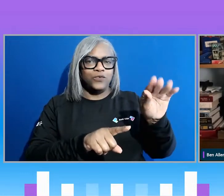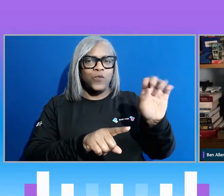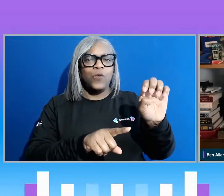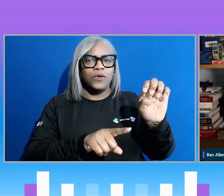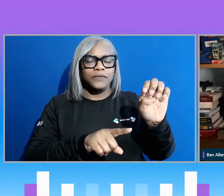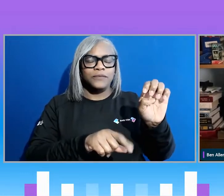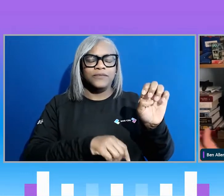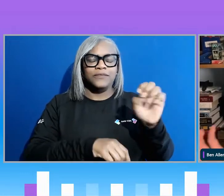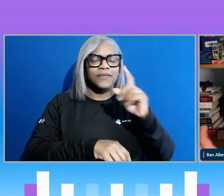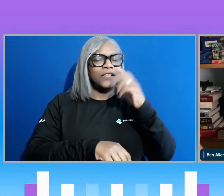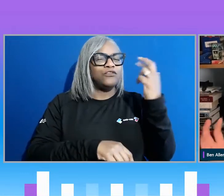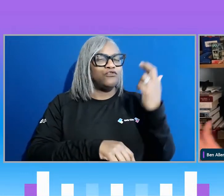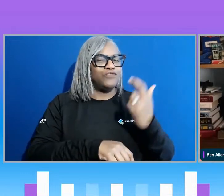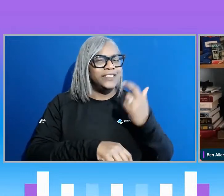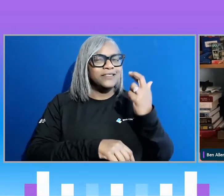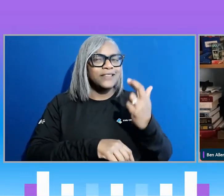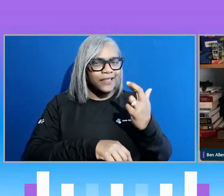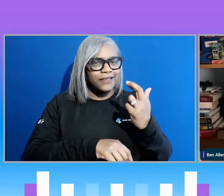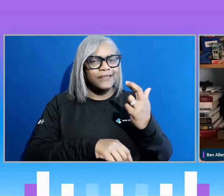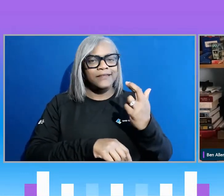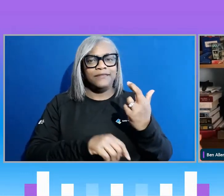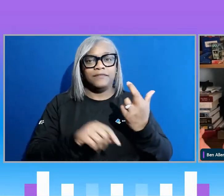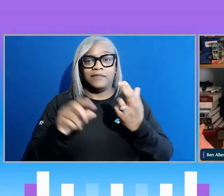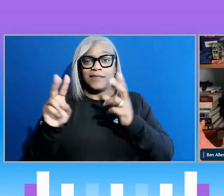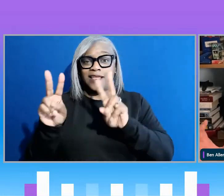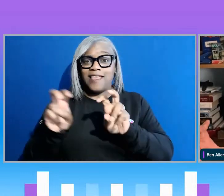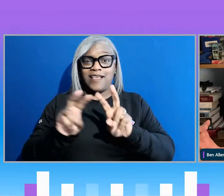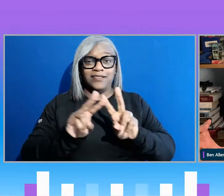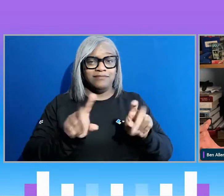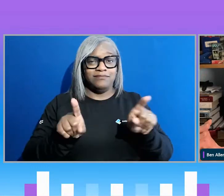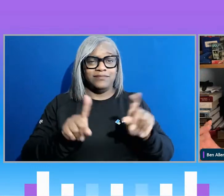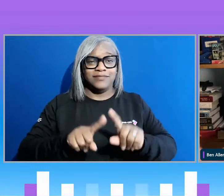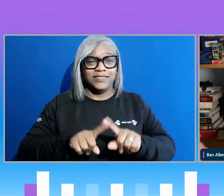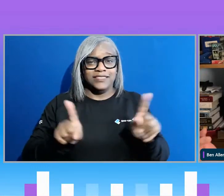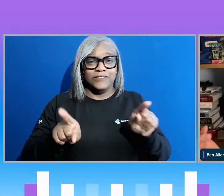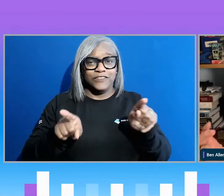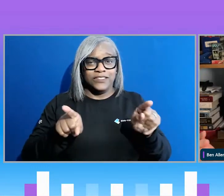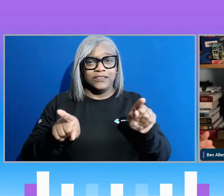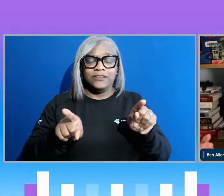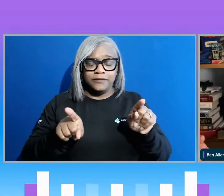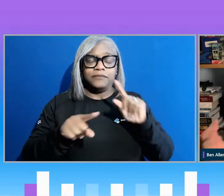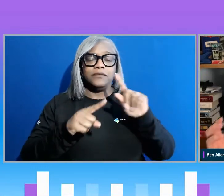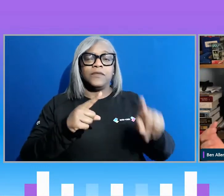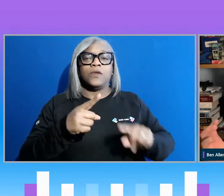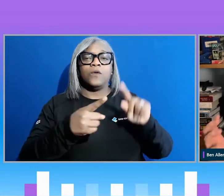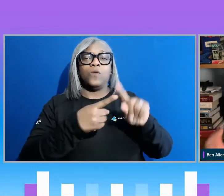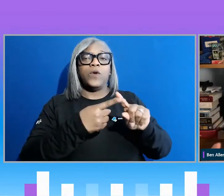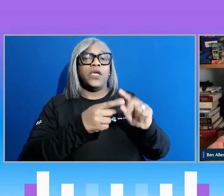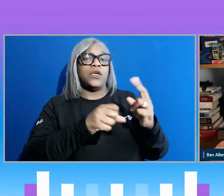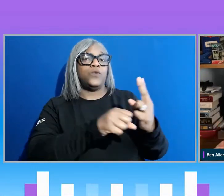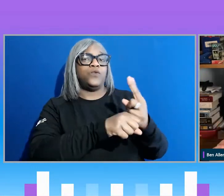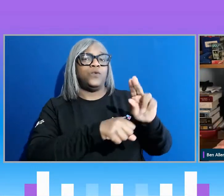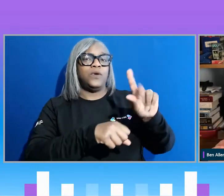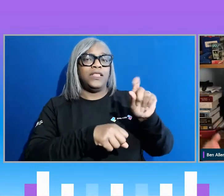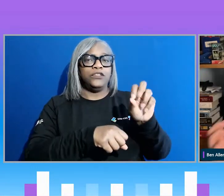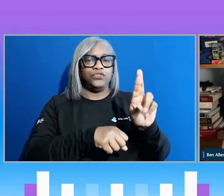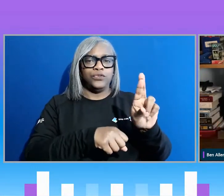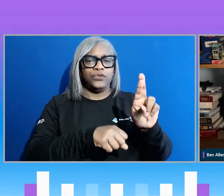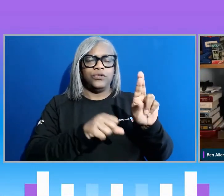reason that is, is there's two different types of analysis going on. When we're using